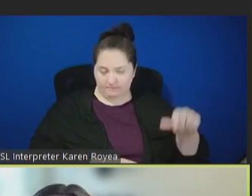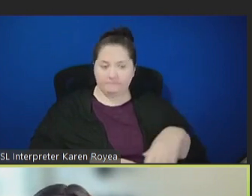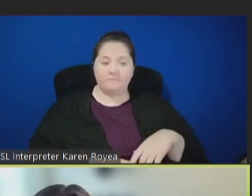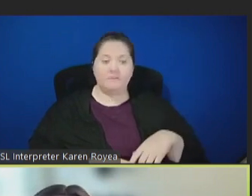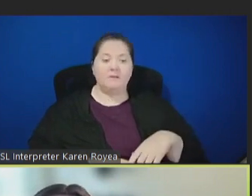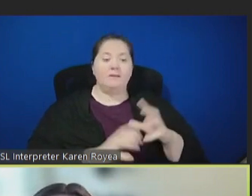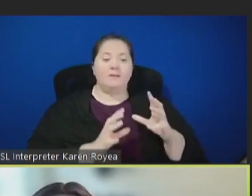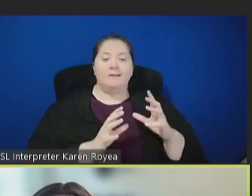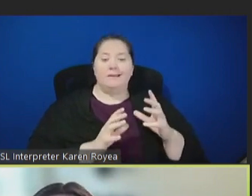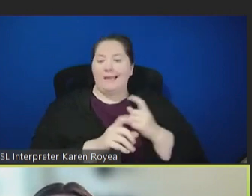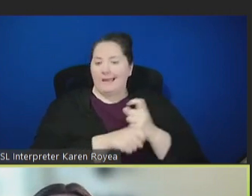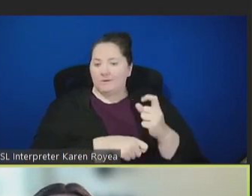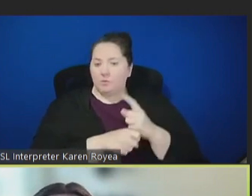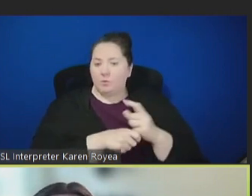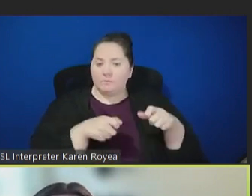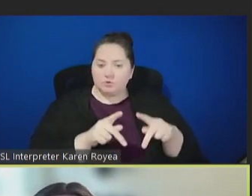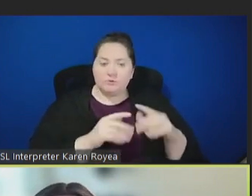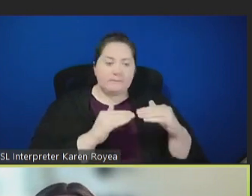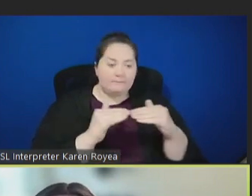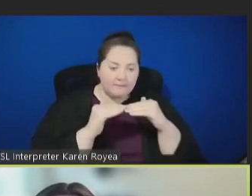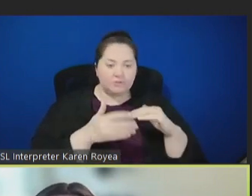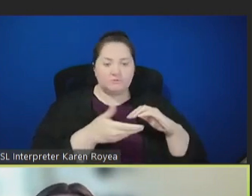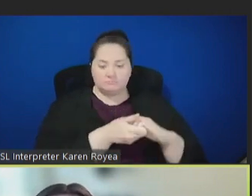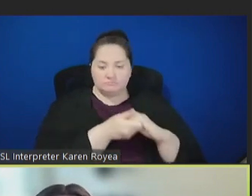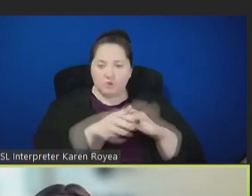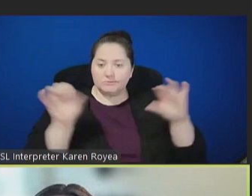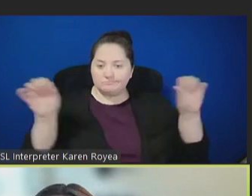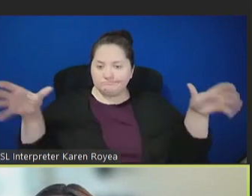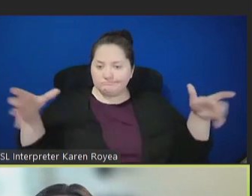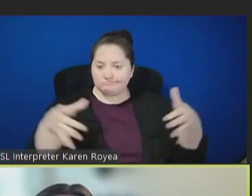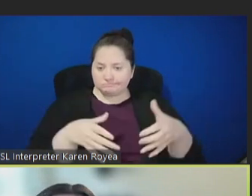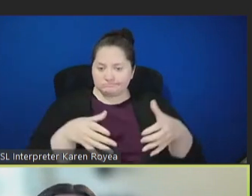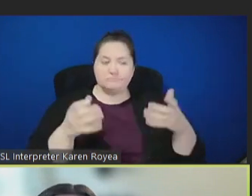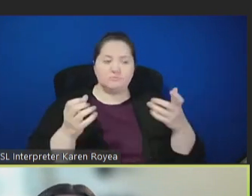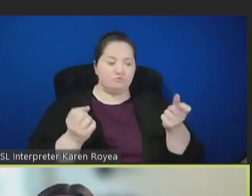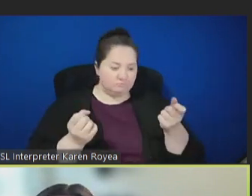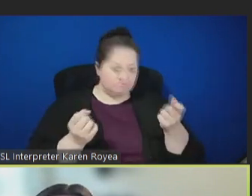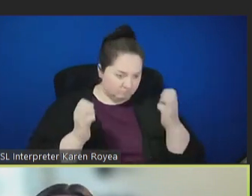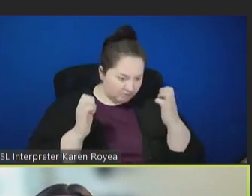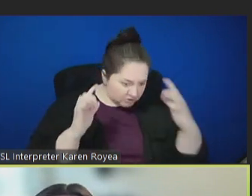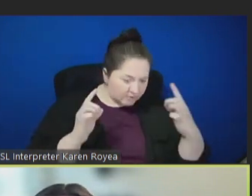opportunity to bring our peers and partners together to educate on the latest IIS best